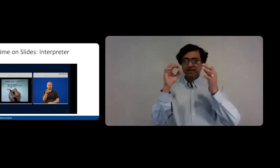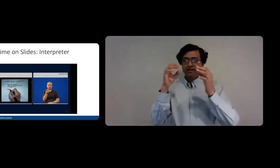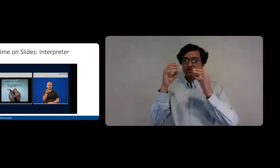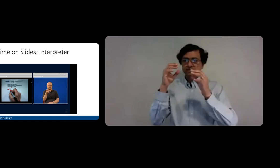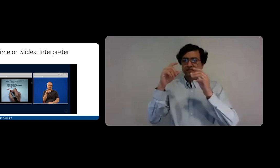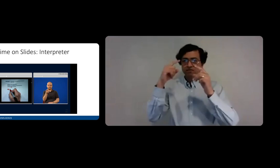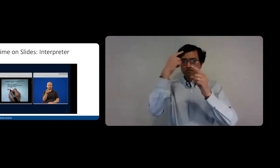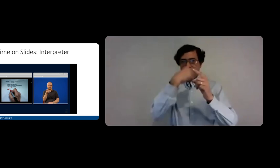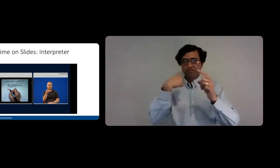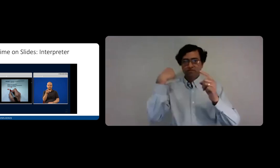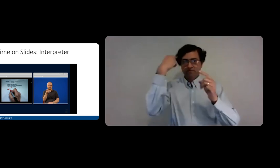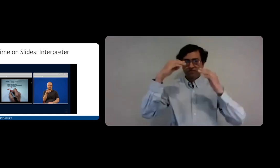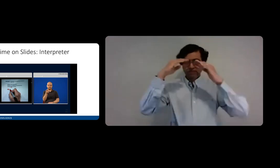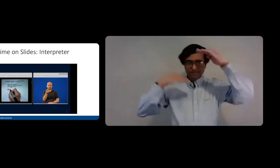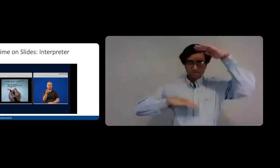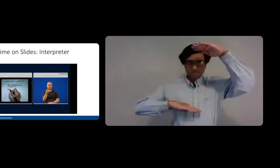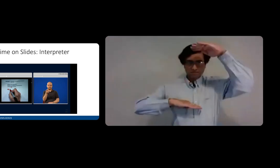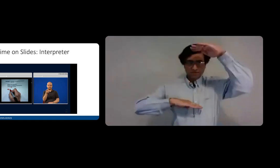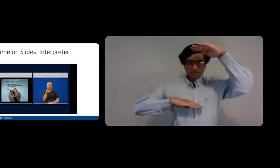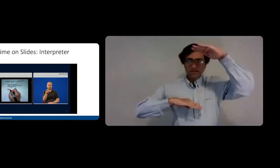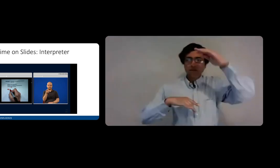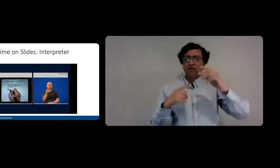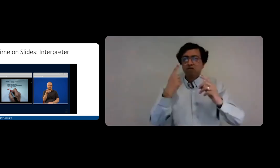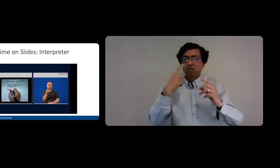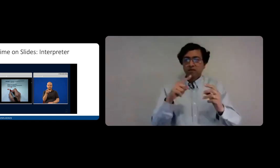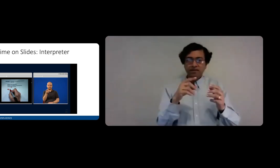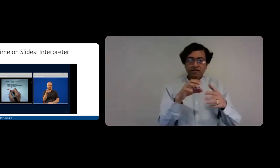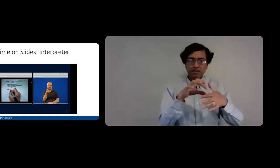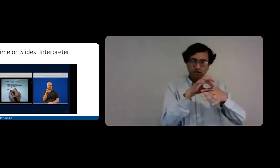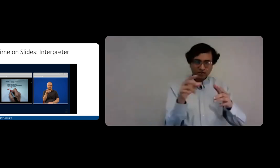So you will notice when the person is signing, the eye gaze is